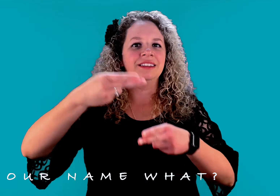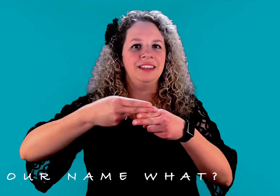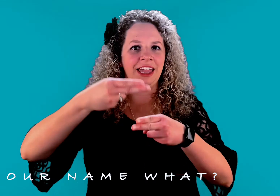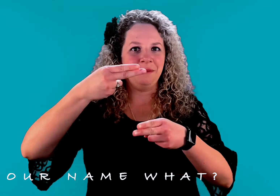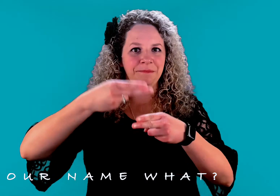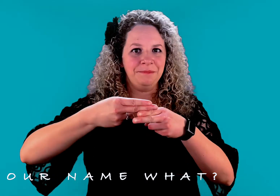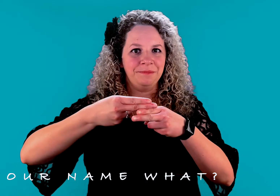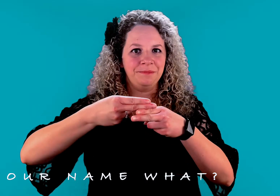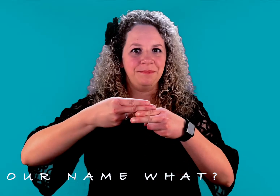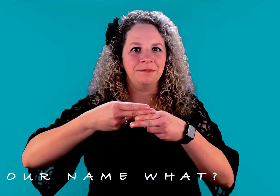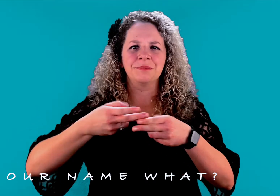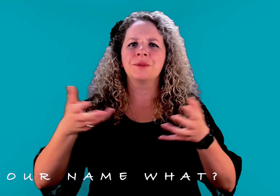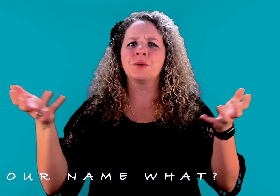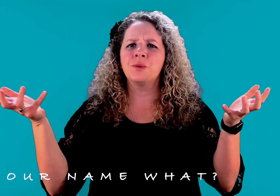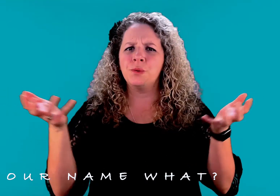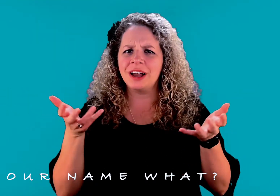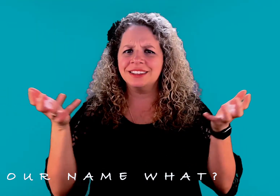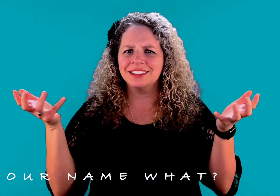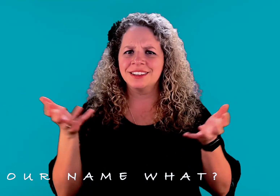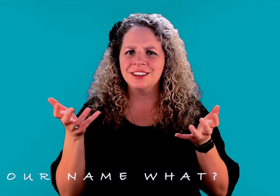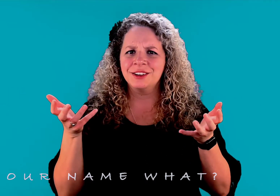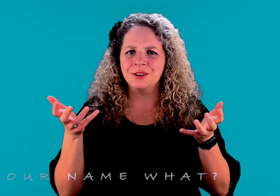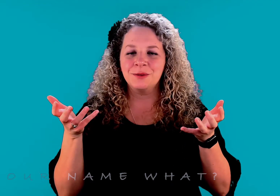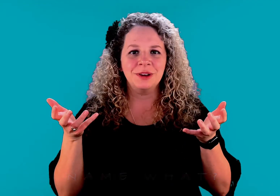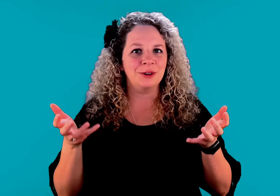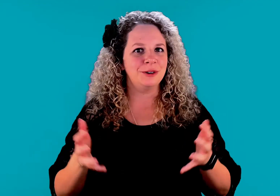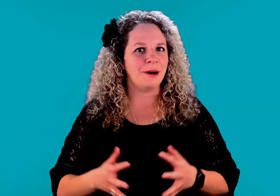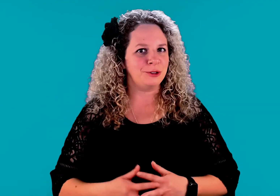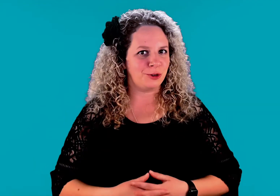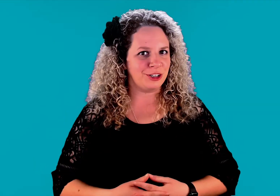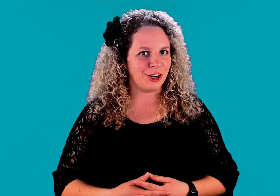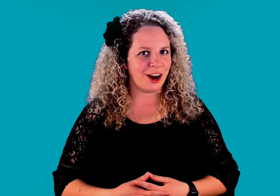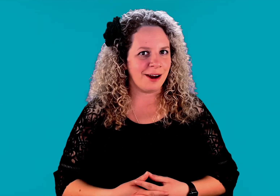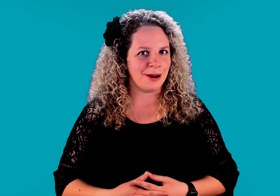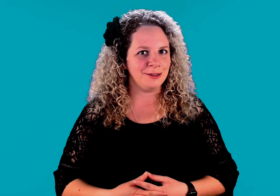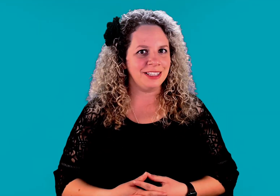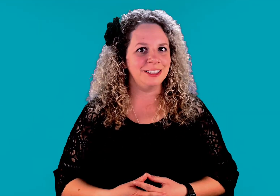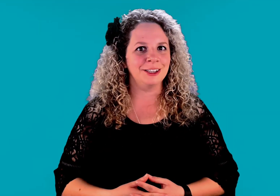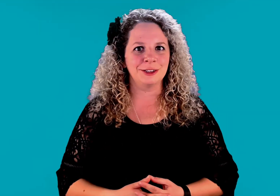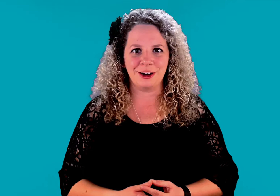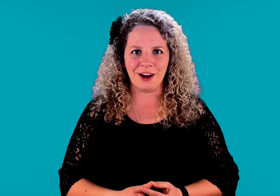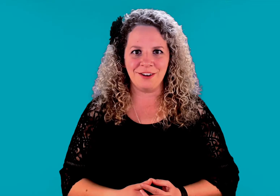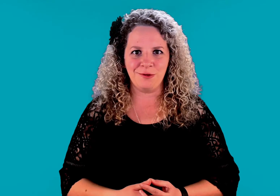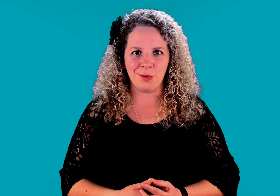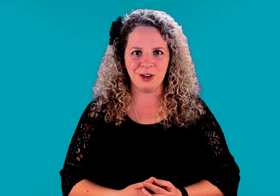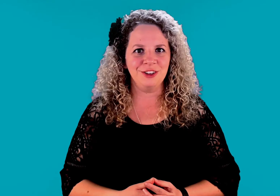NAME WHAT. We've learned about scrunching our eyebrows and tilting our head forward